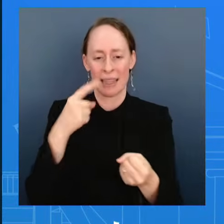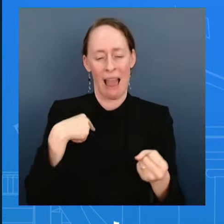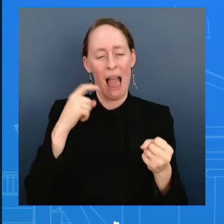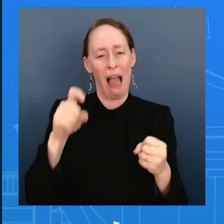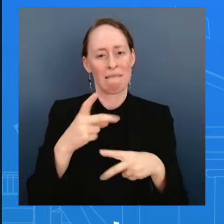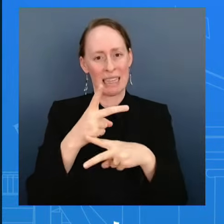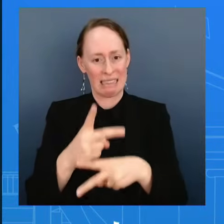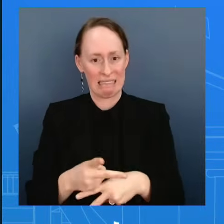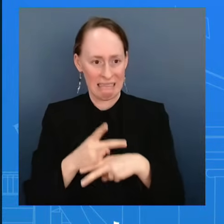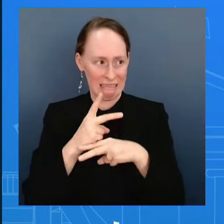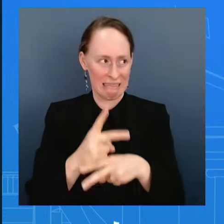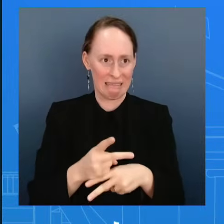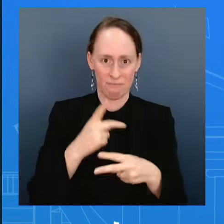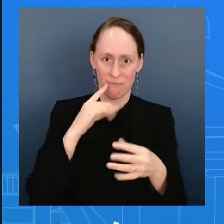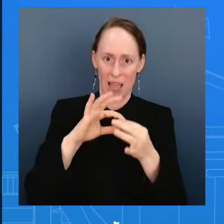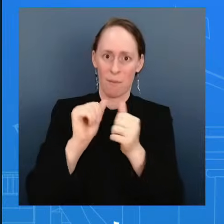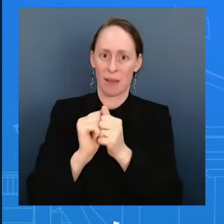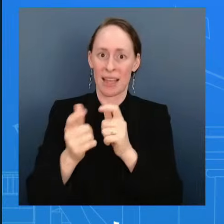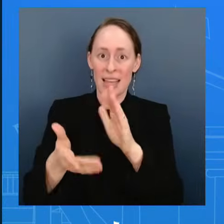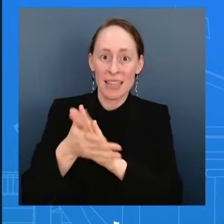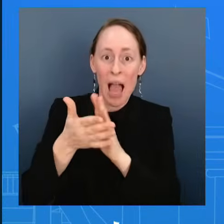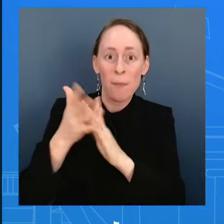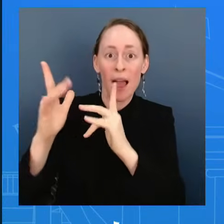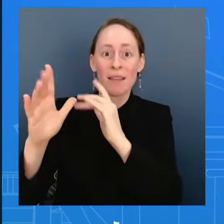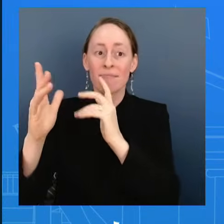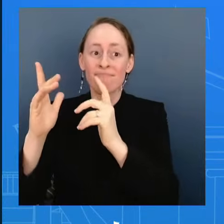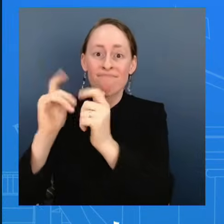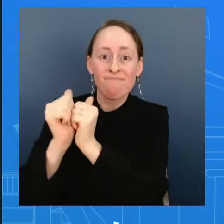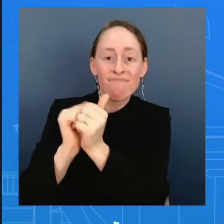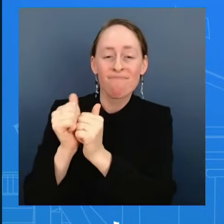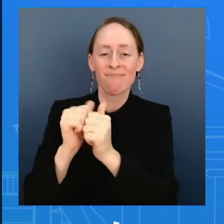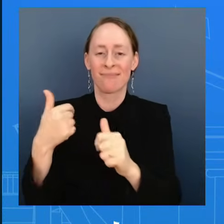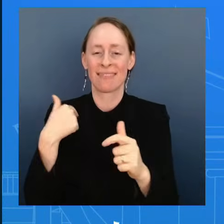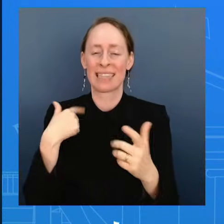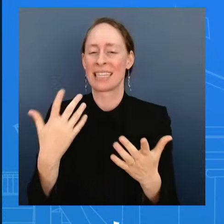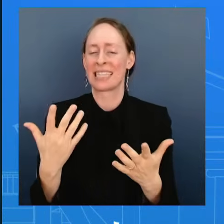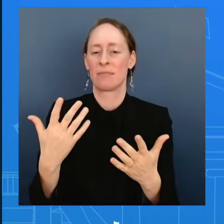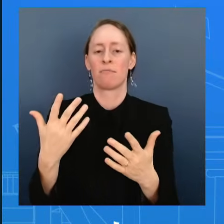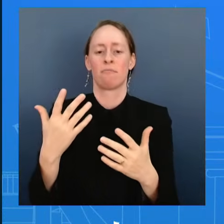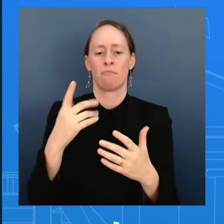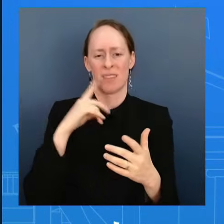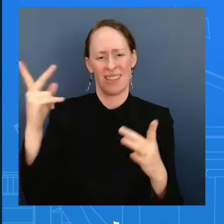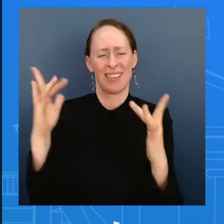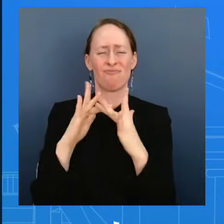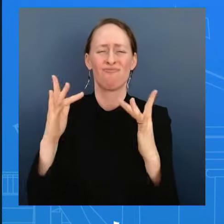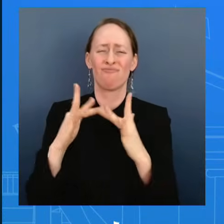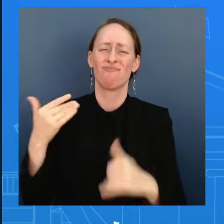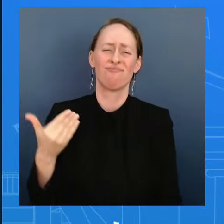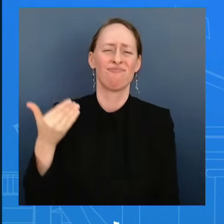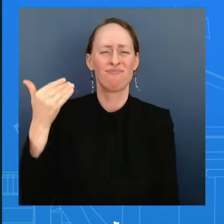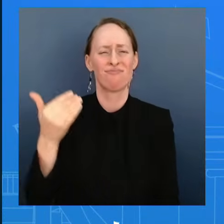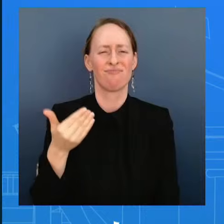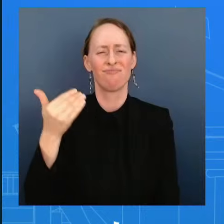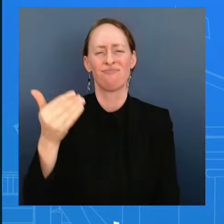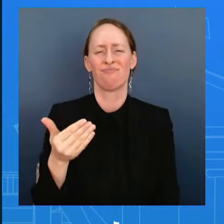Don't have anything be- -- beyond that. What I can say is the broader economic remain -- economy remains resilient, we believe.